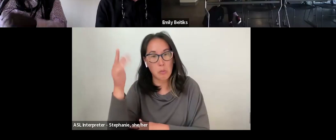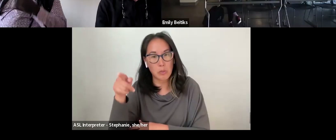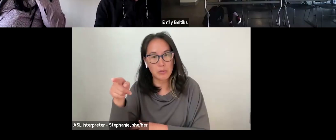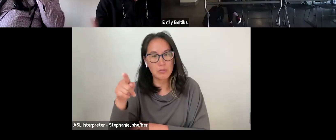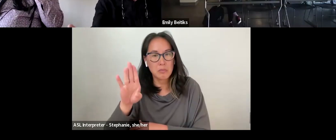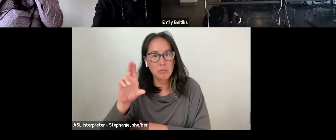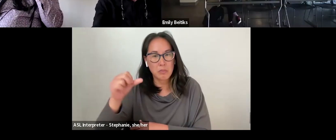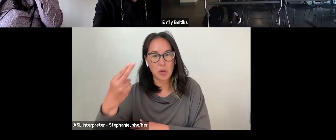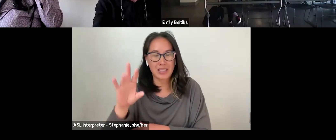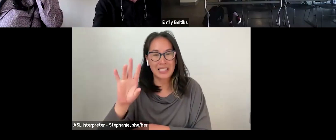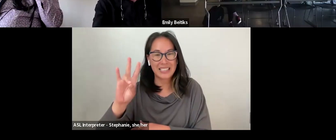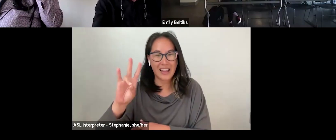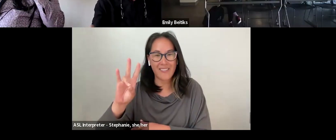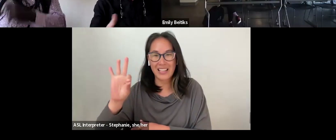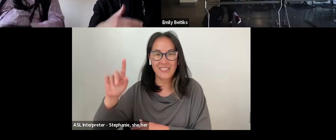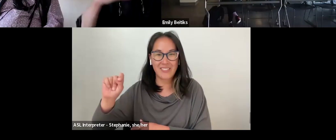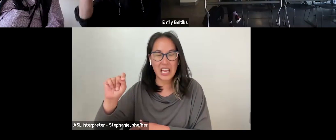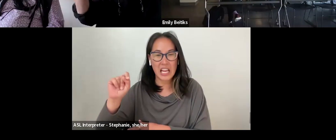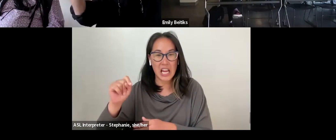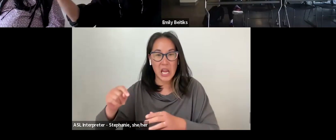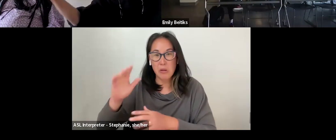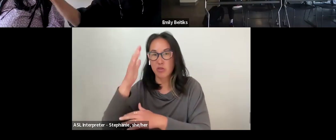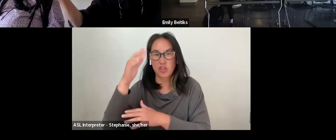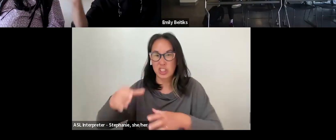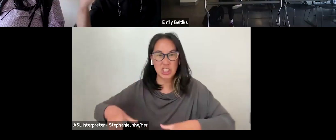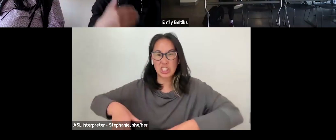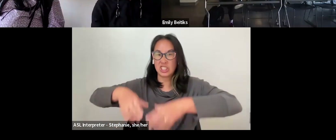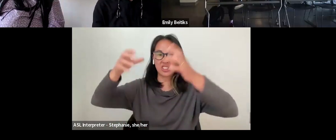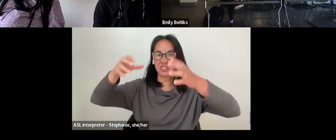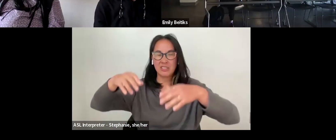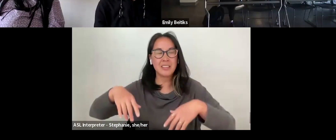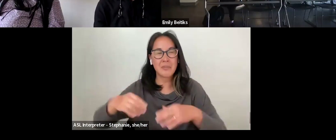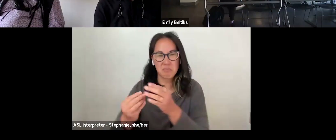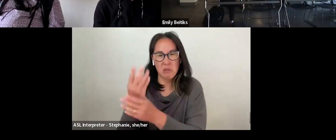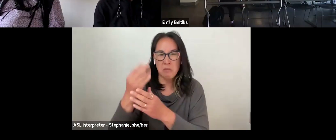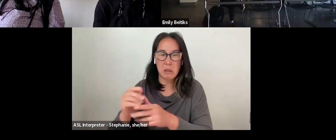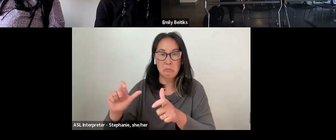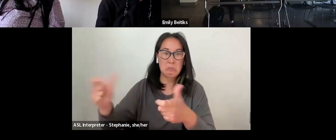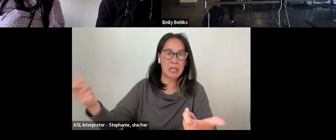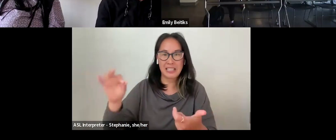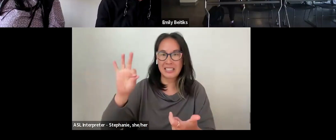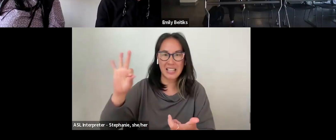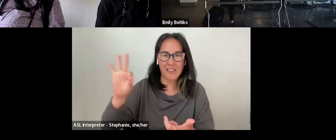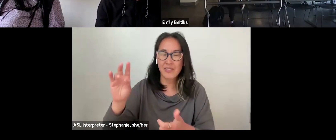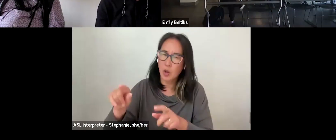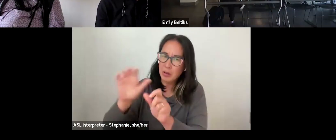and says, "It's behind that bush." This thing is enormous. And, you know, I still can't see. And she said, "Well, it's hard to see."